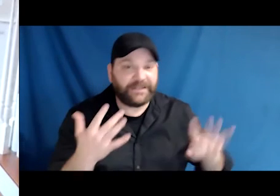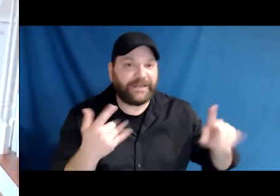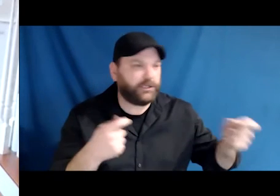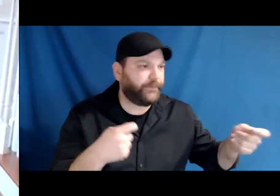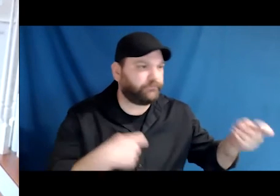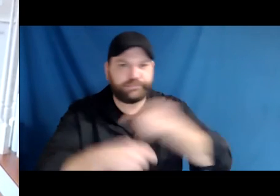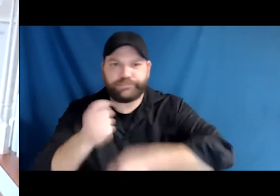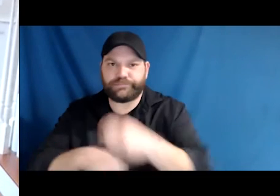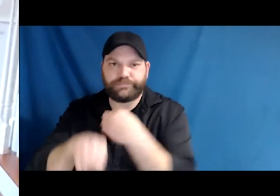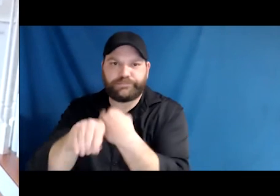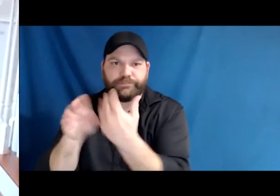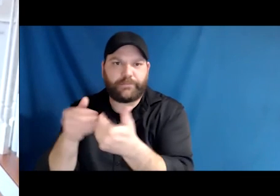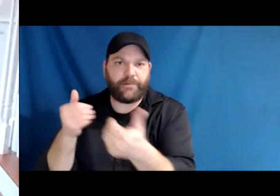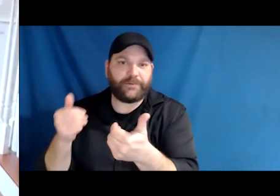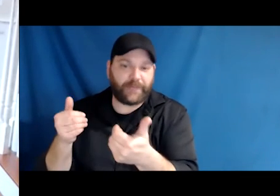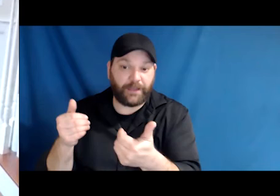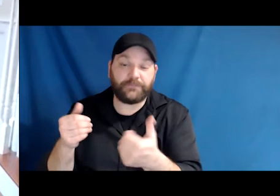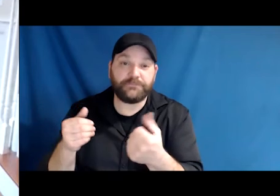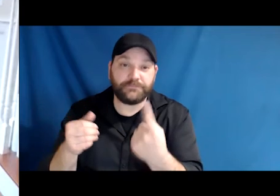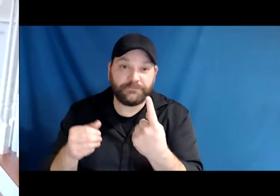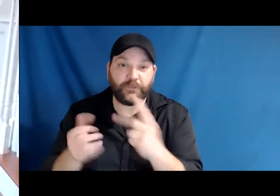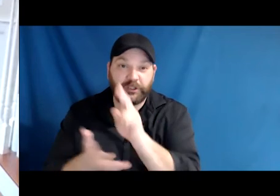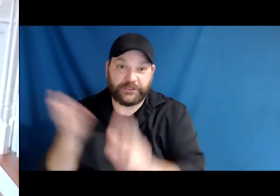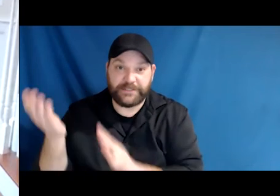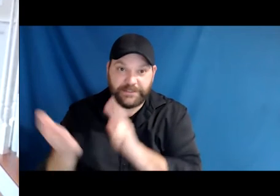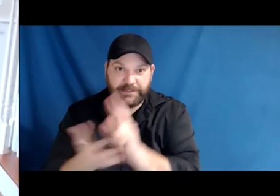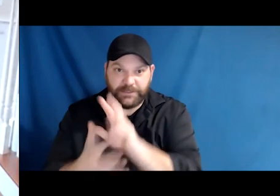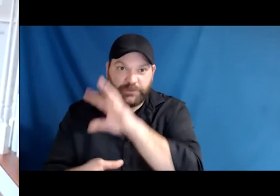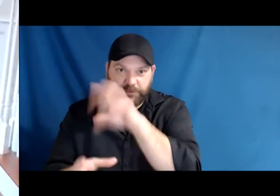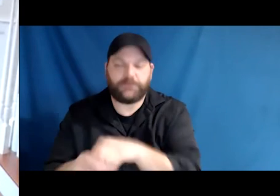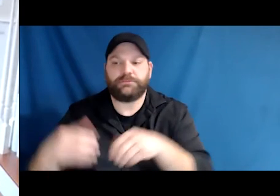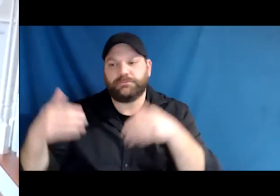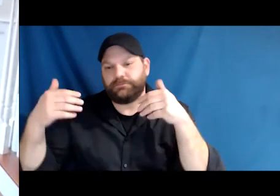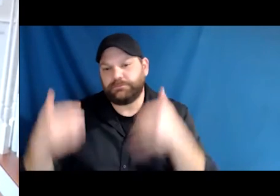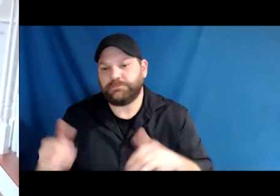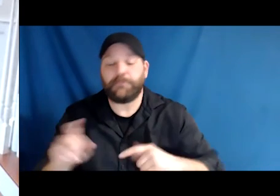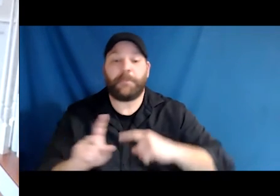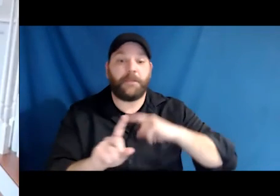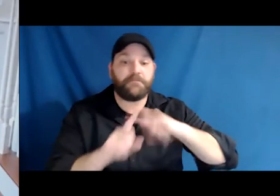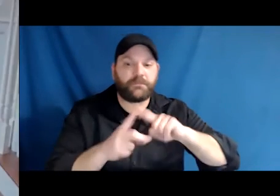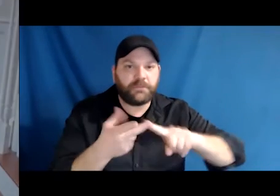He has also significantly improved the Center's financial management and strategic planning.